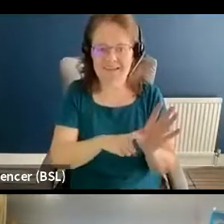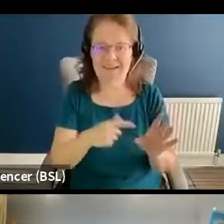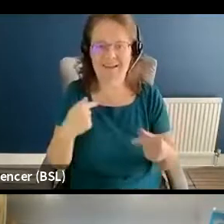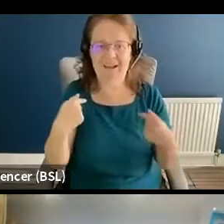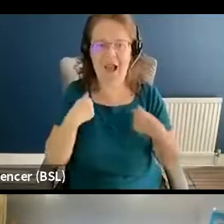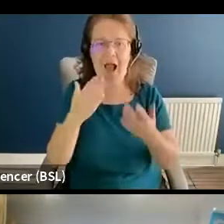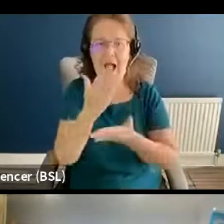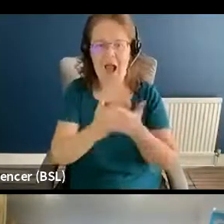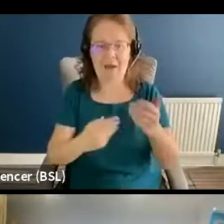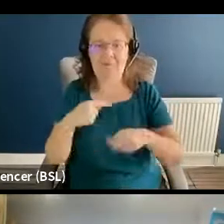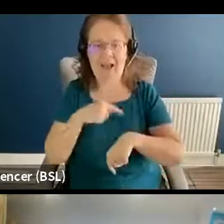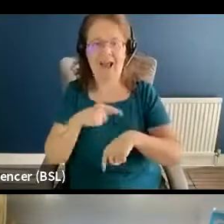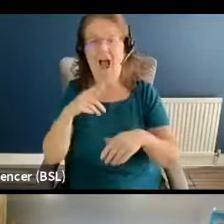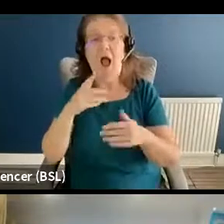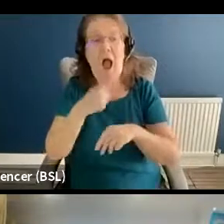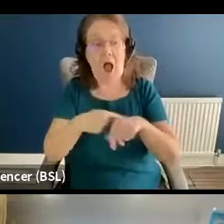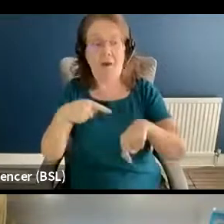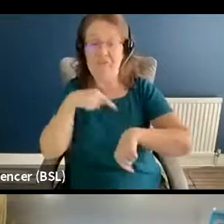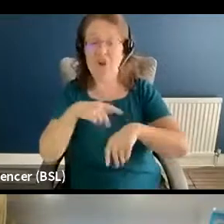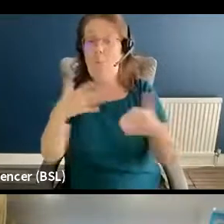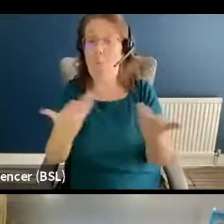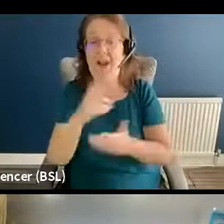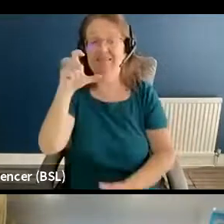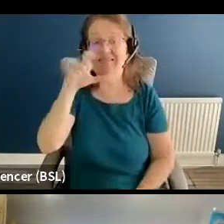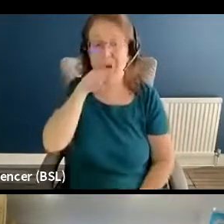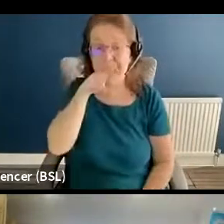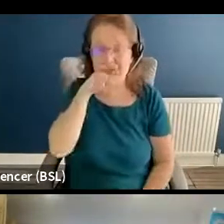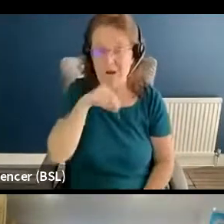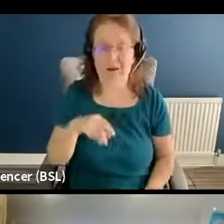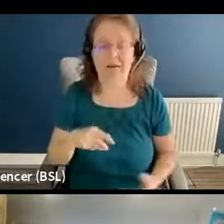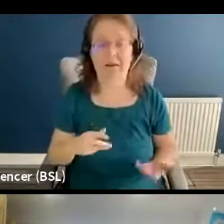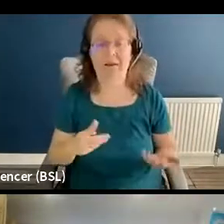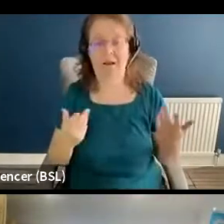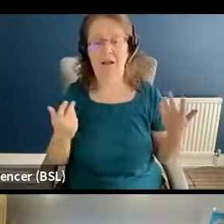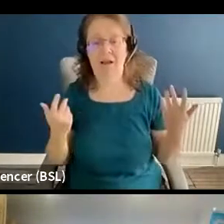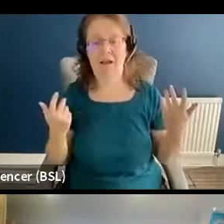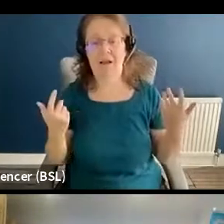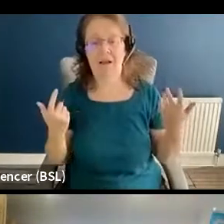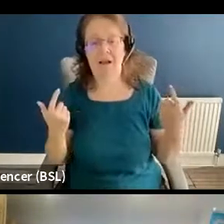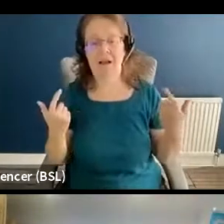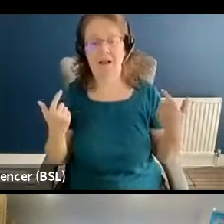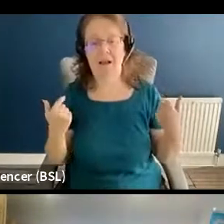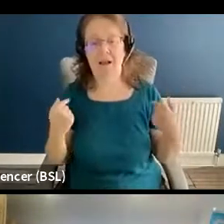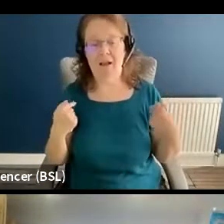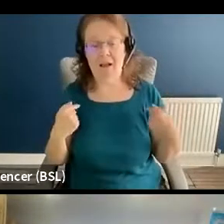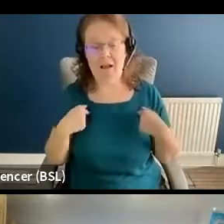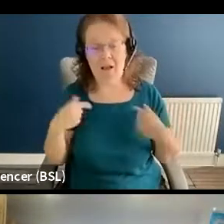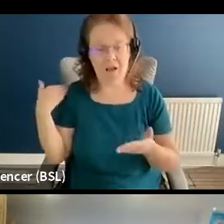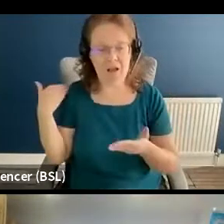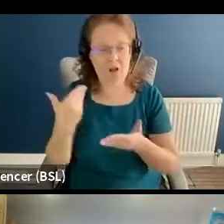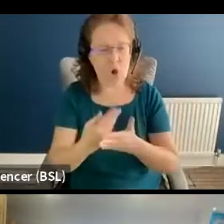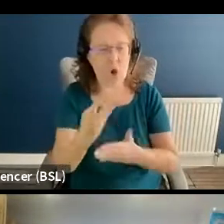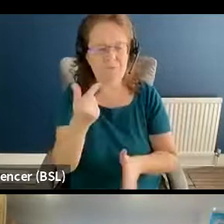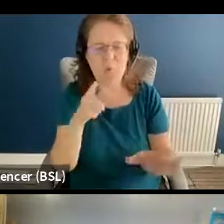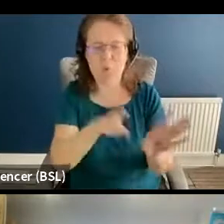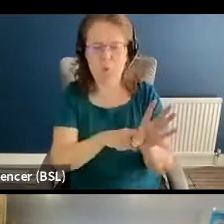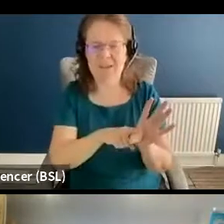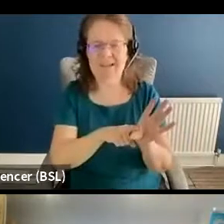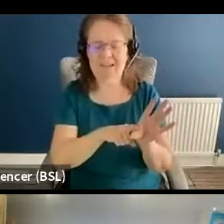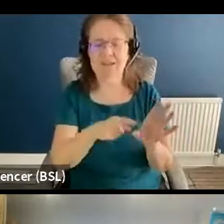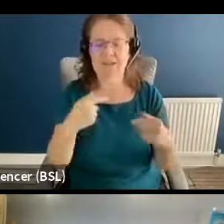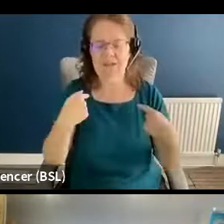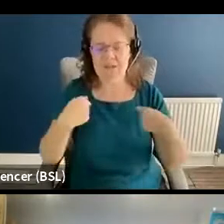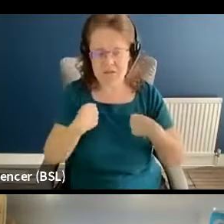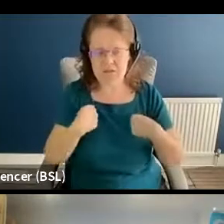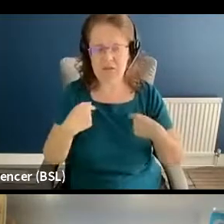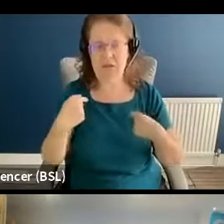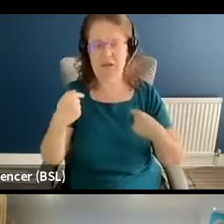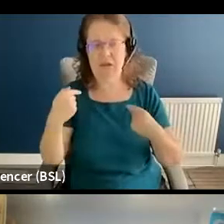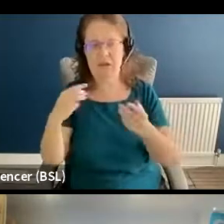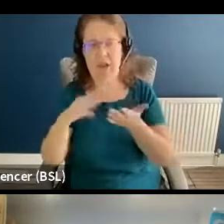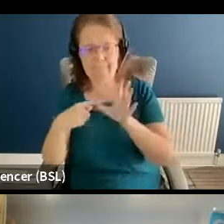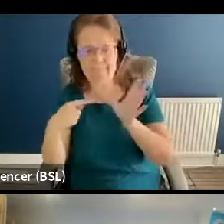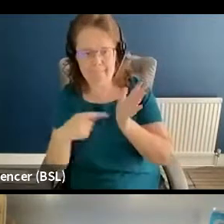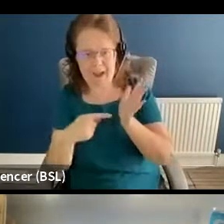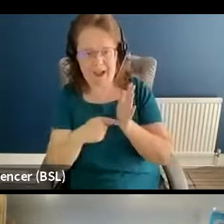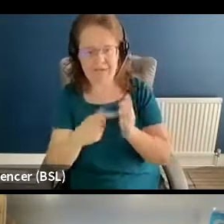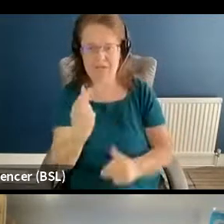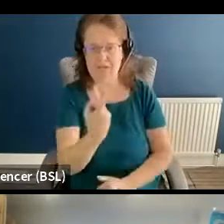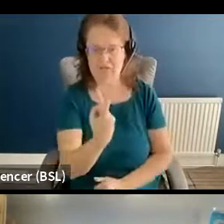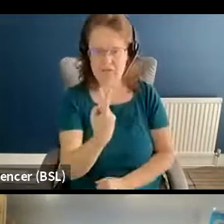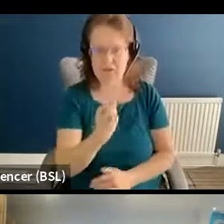at Cyber-Duck. And I think for the last few years me and Matt initially started championing